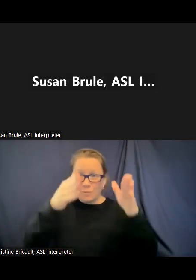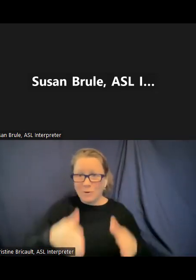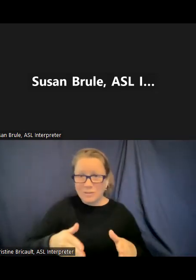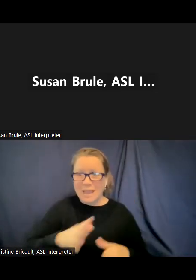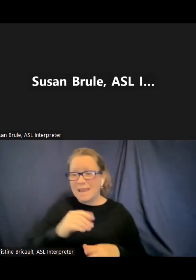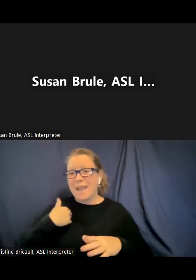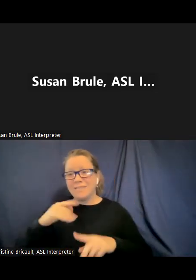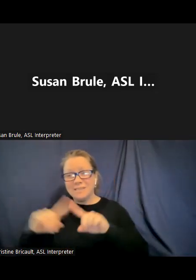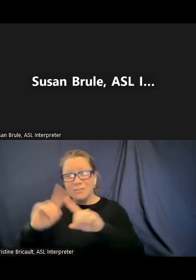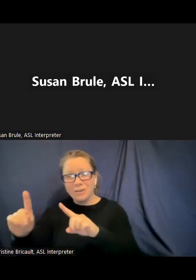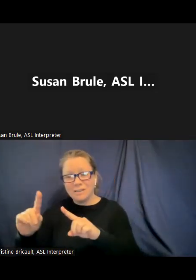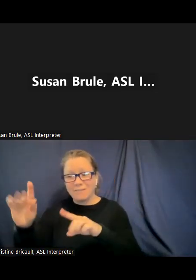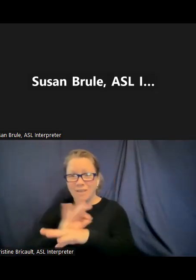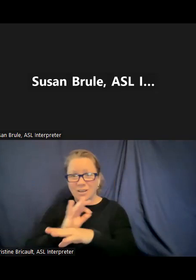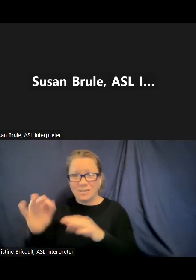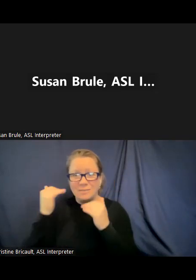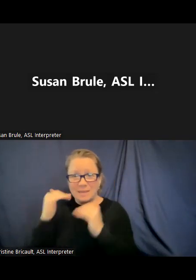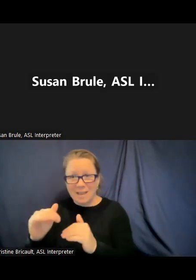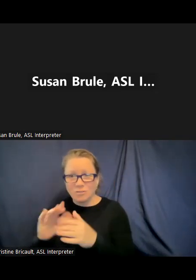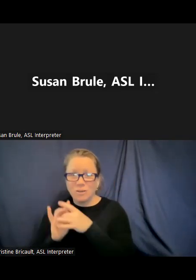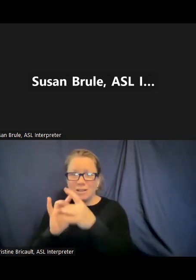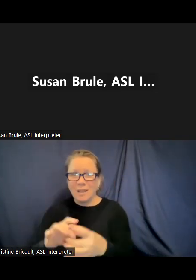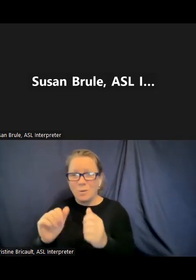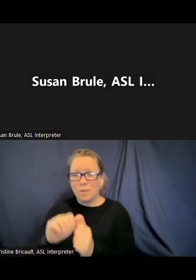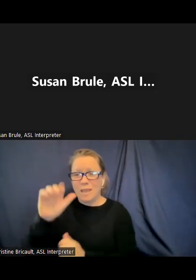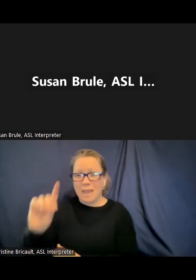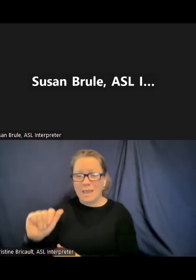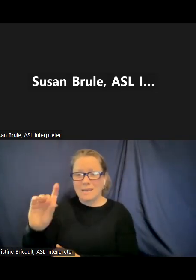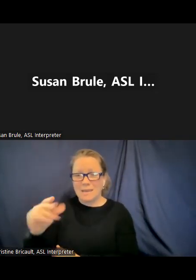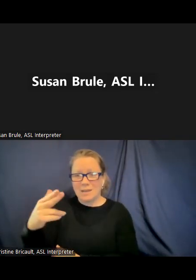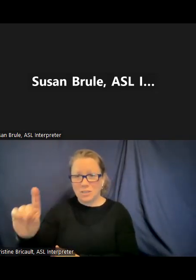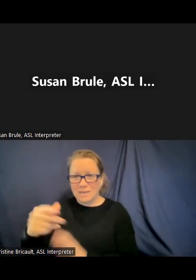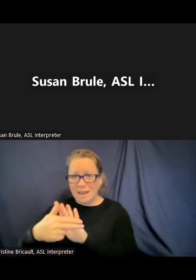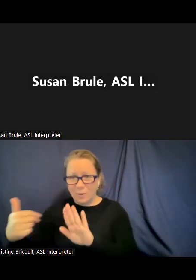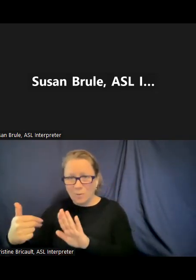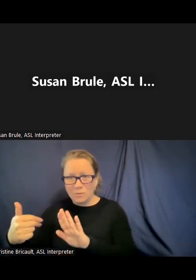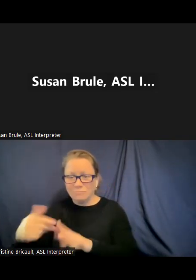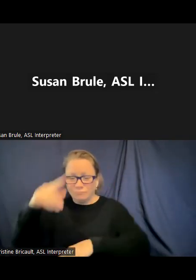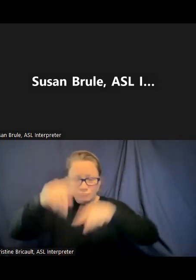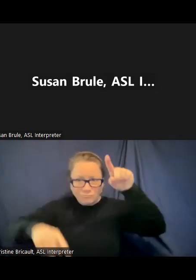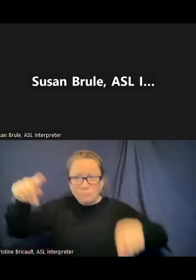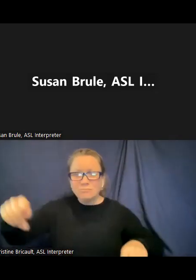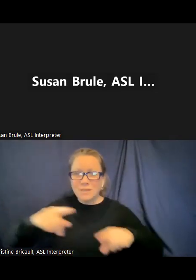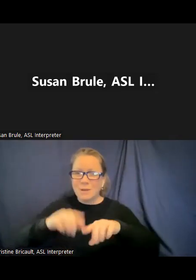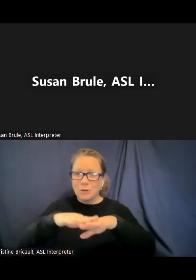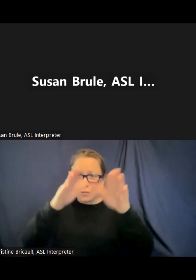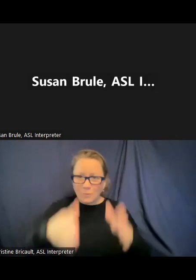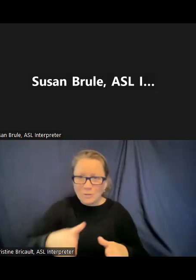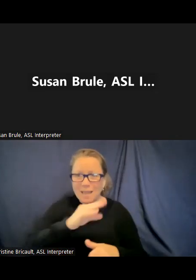limitations that might be associated with that diagnosis that are going to vary based on individual, and based on the person's job.